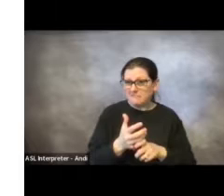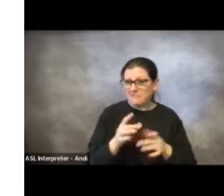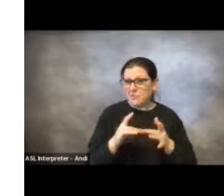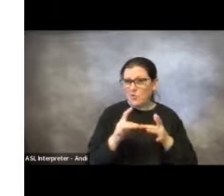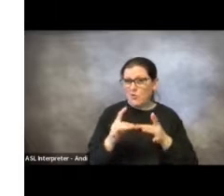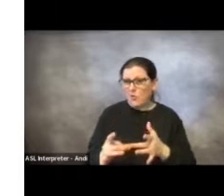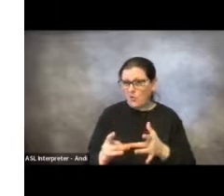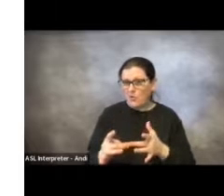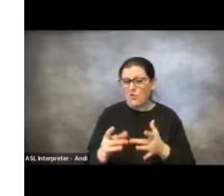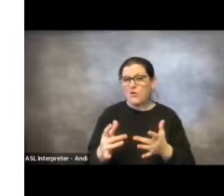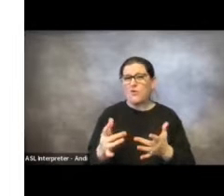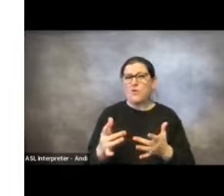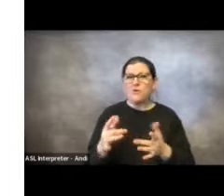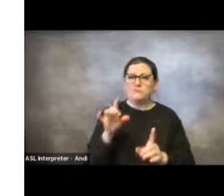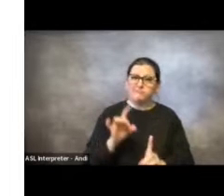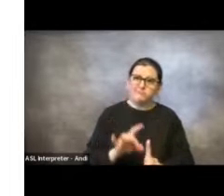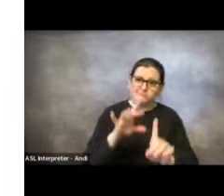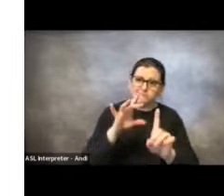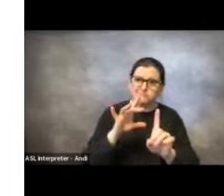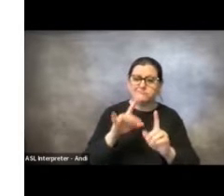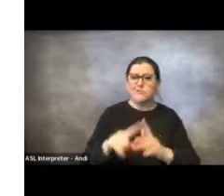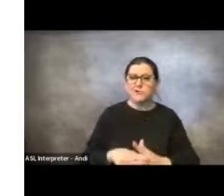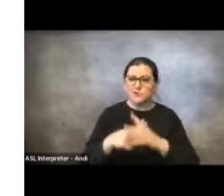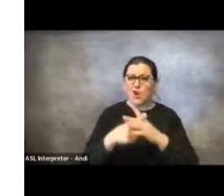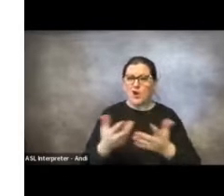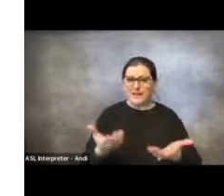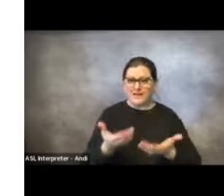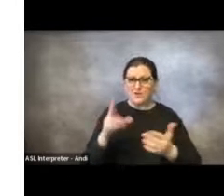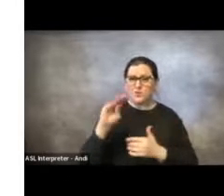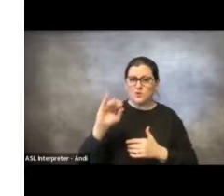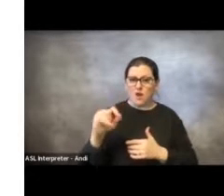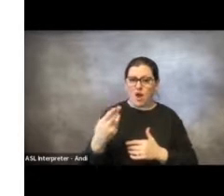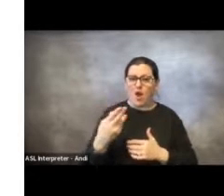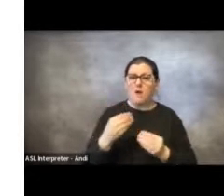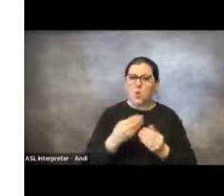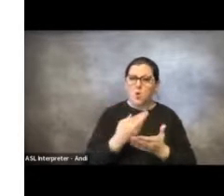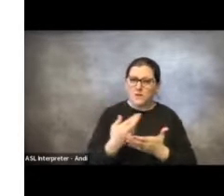was a type of catalyst for us to a Utah to invest more resources